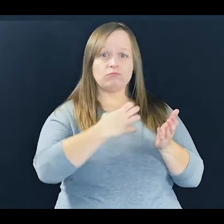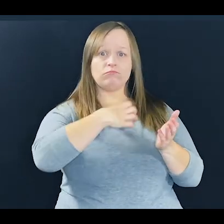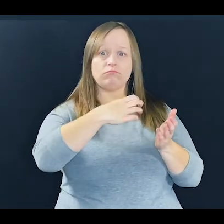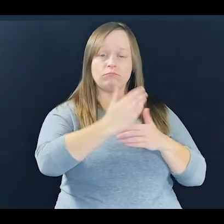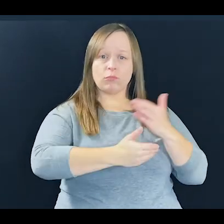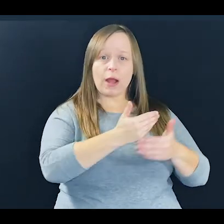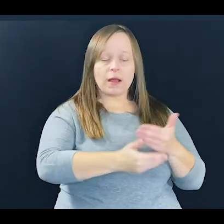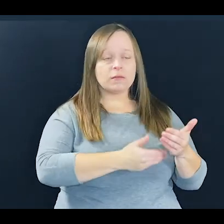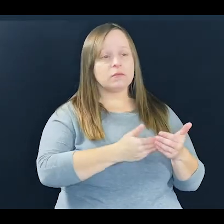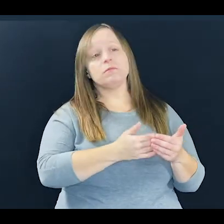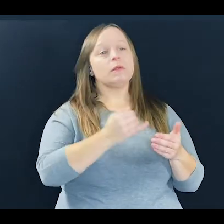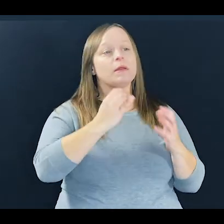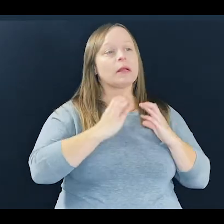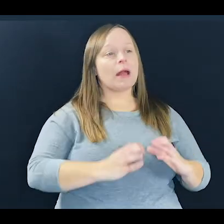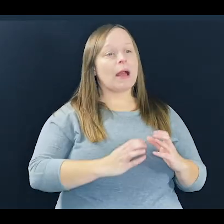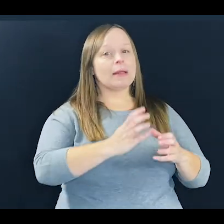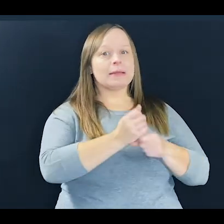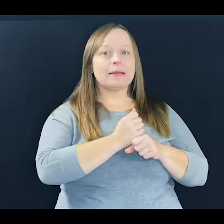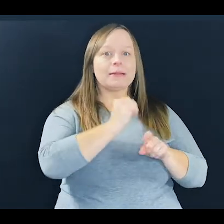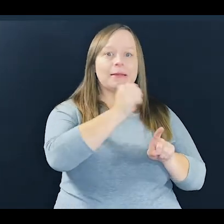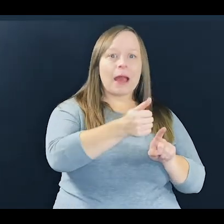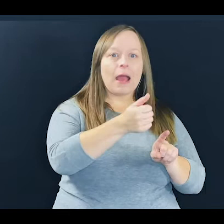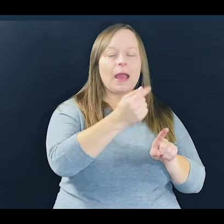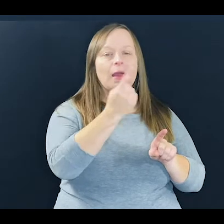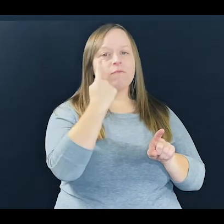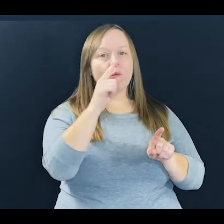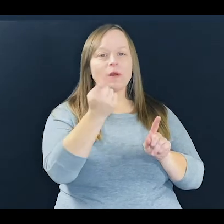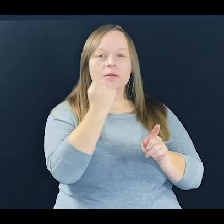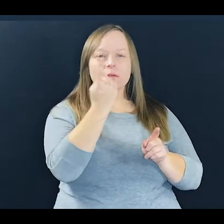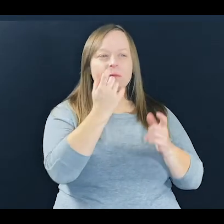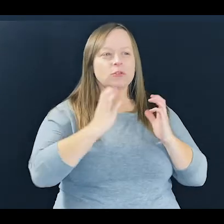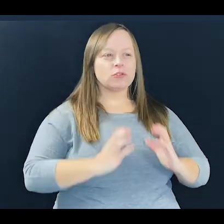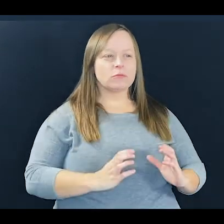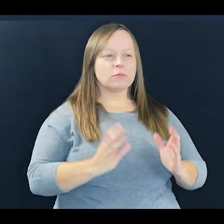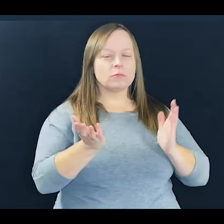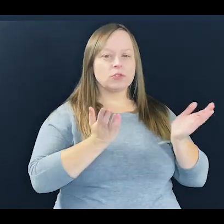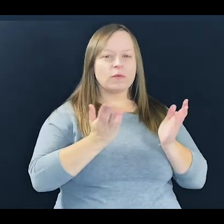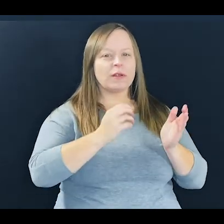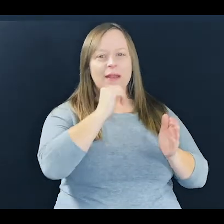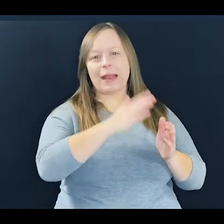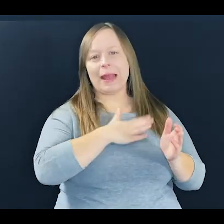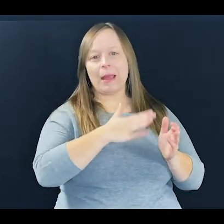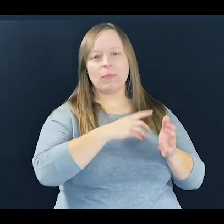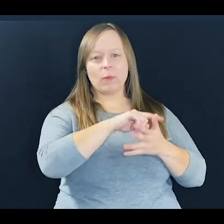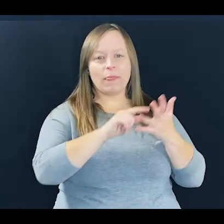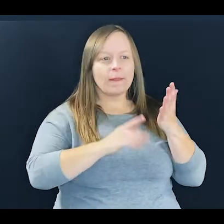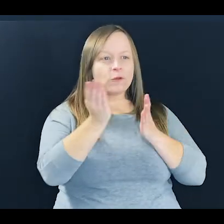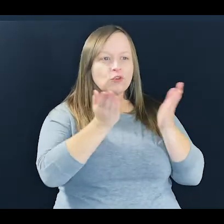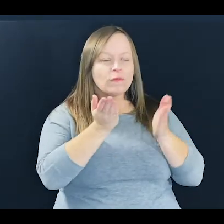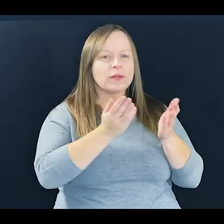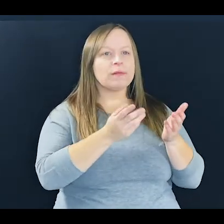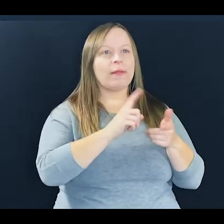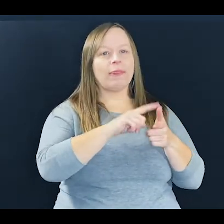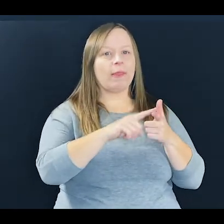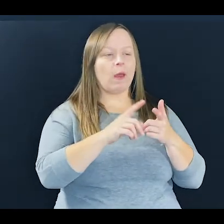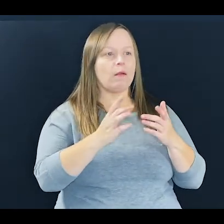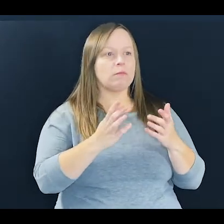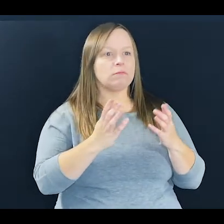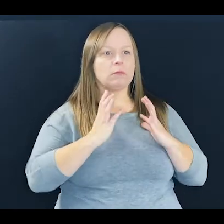So if the client is receiving a denial of services or if they are unhappy with the services that they're receiving, then the client